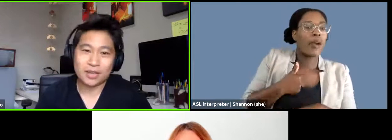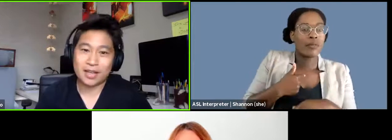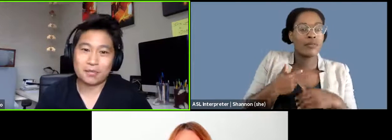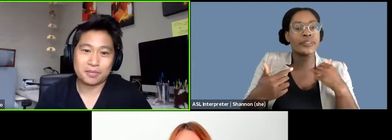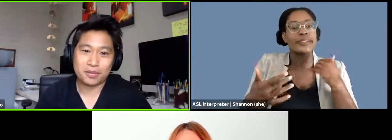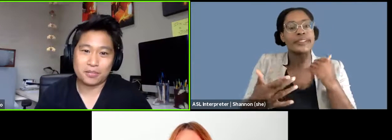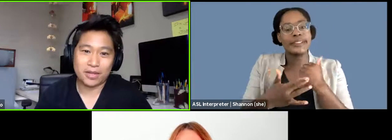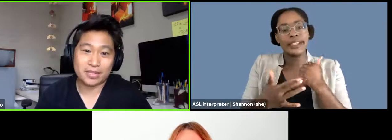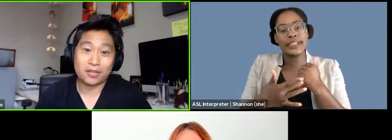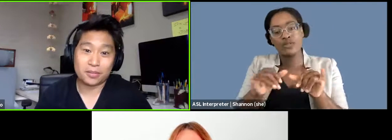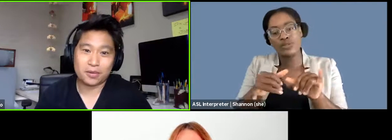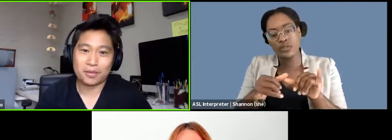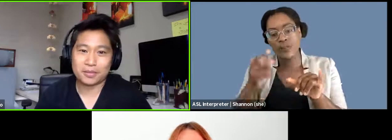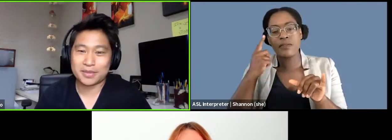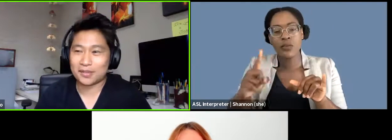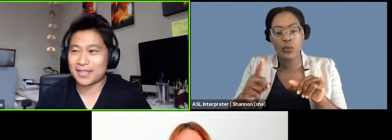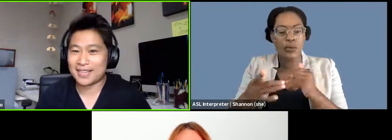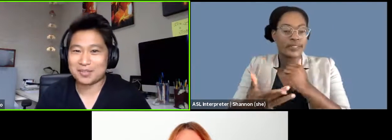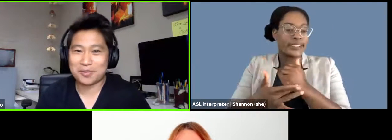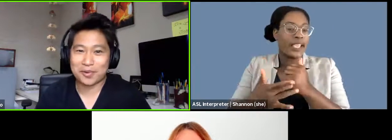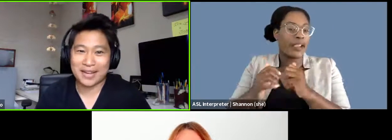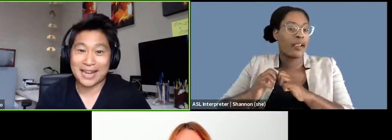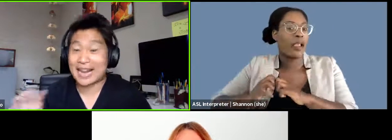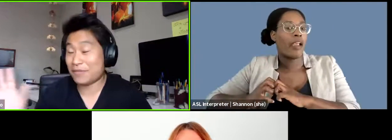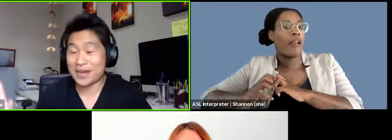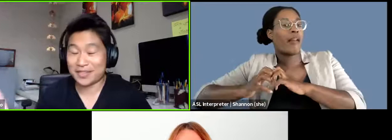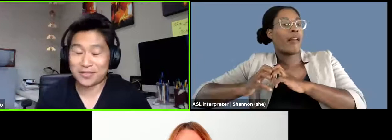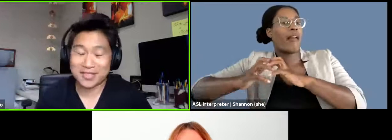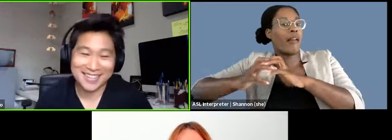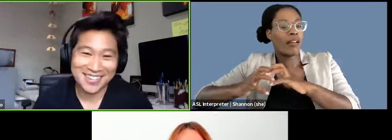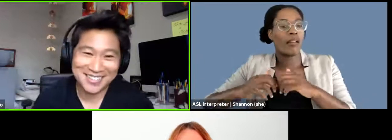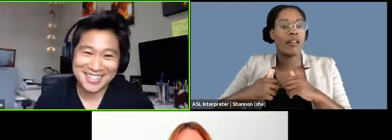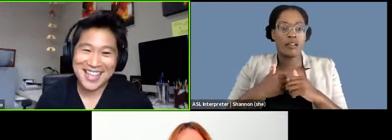is really helping people and solving problems. Tech support - I have a passion for technology.